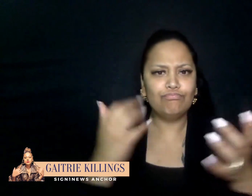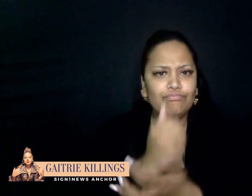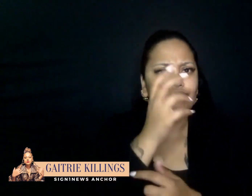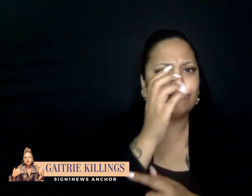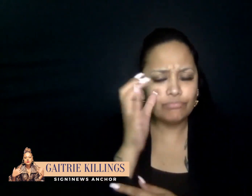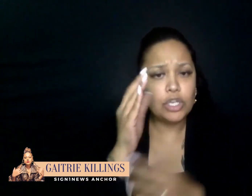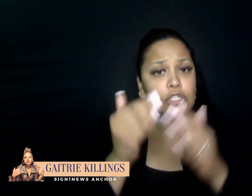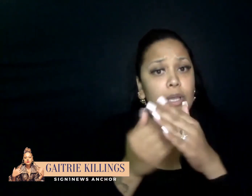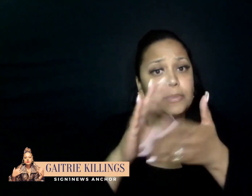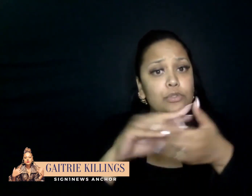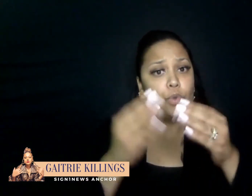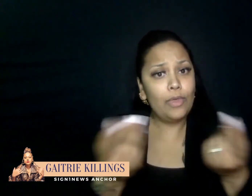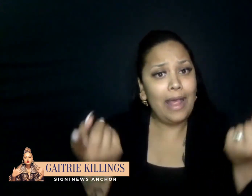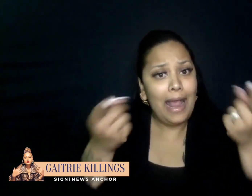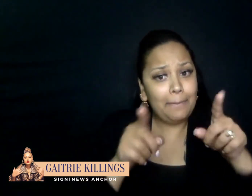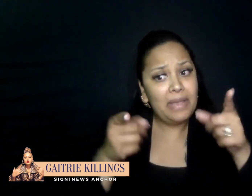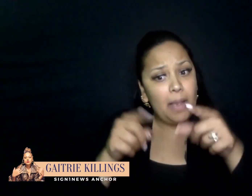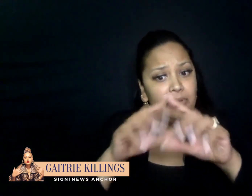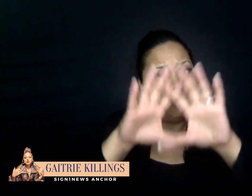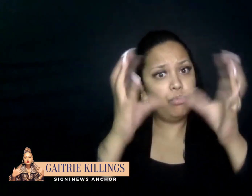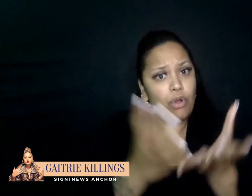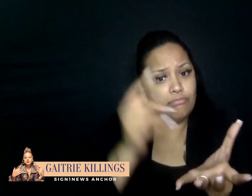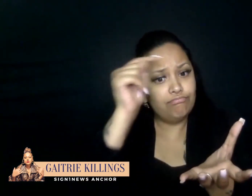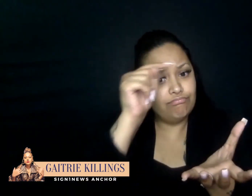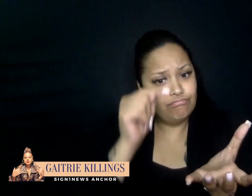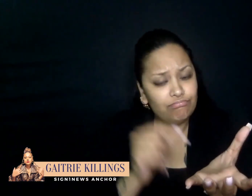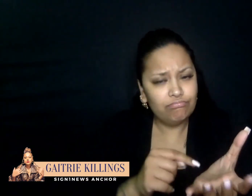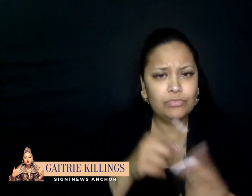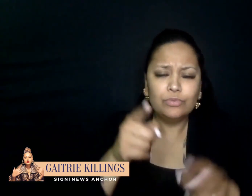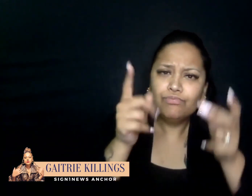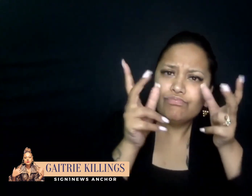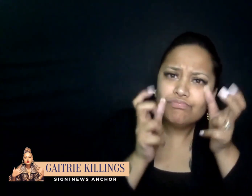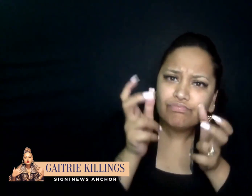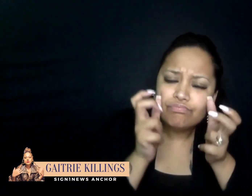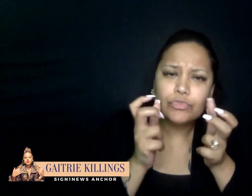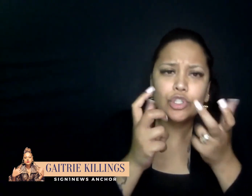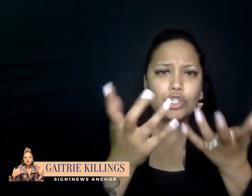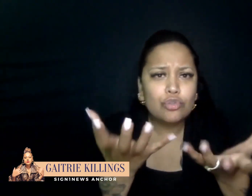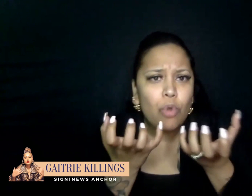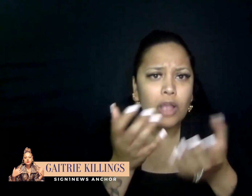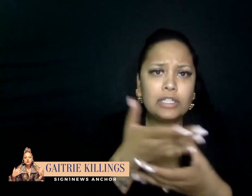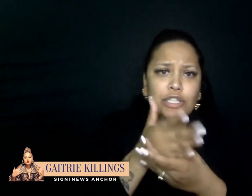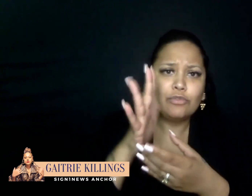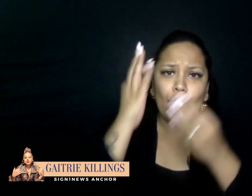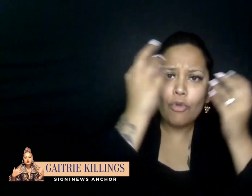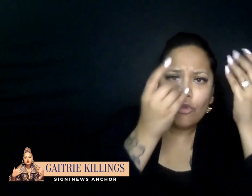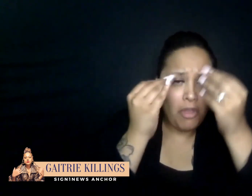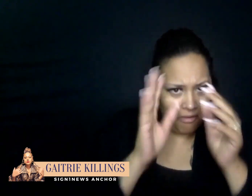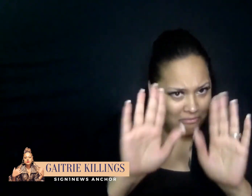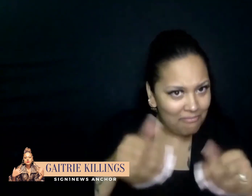Here's a quick look at the top trending stories making headlines today. If you post an interesting comment about this update,